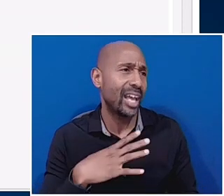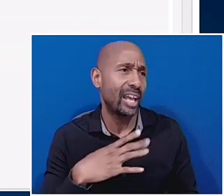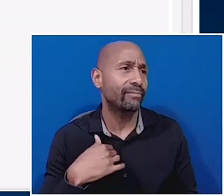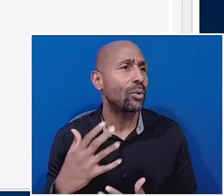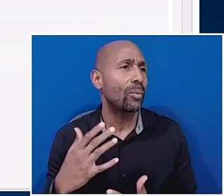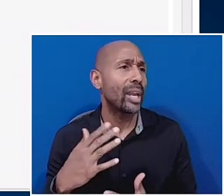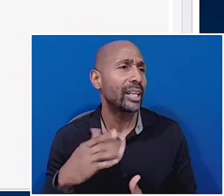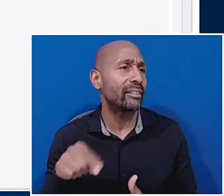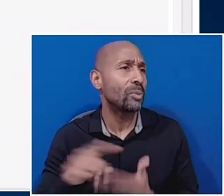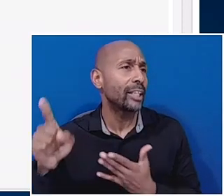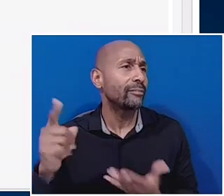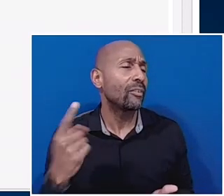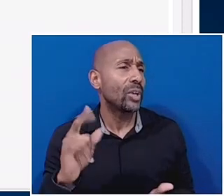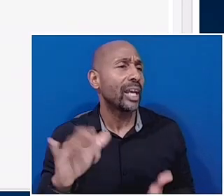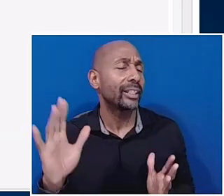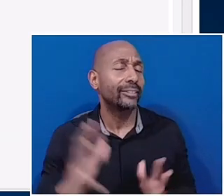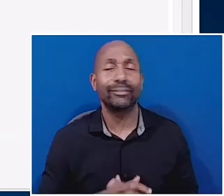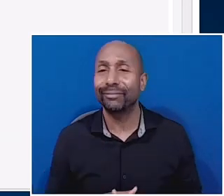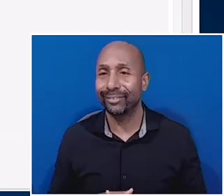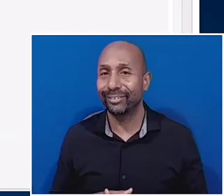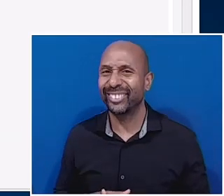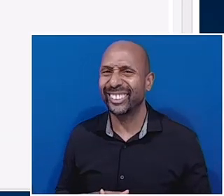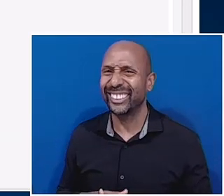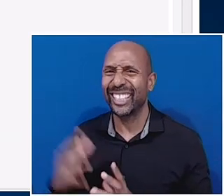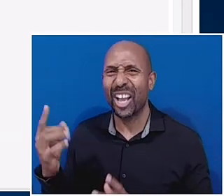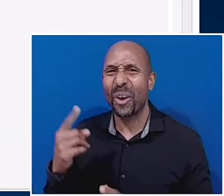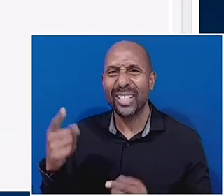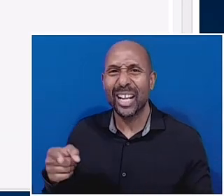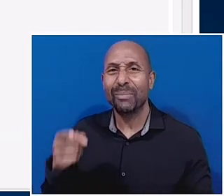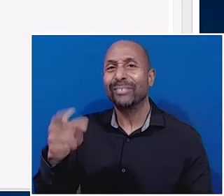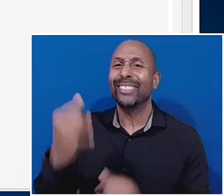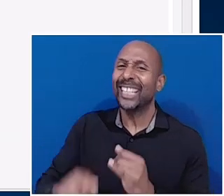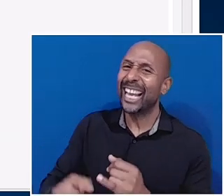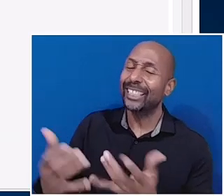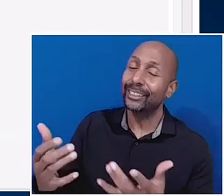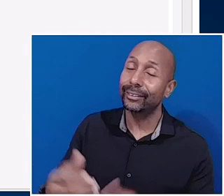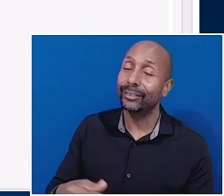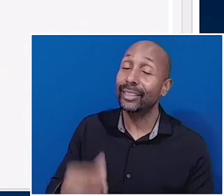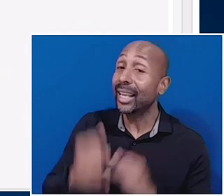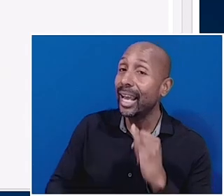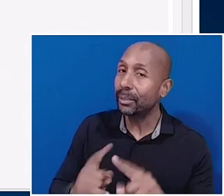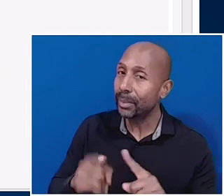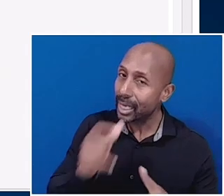You always get to be the last. Last but not least. Barmak.